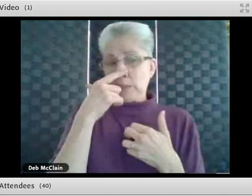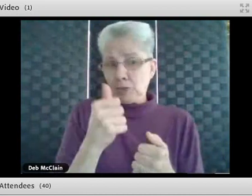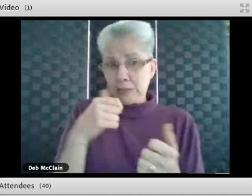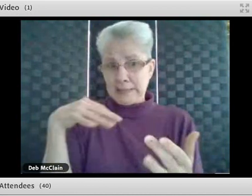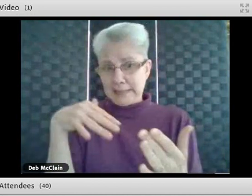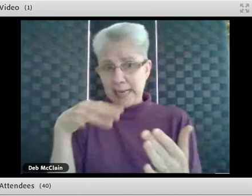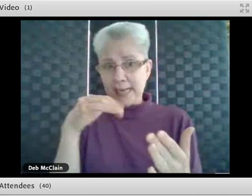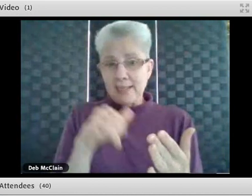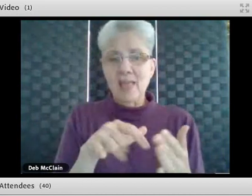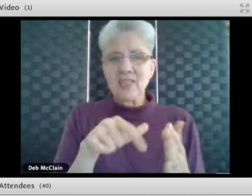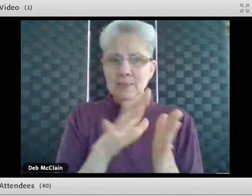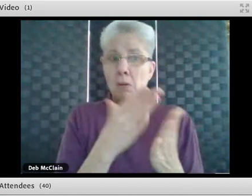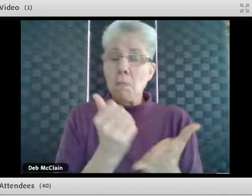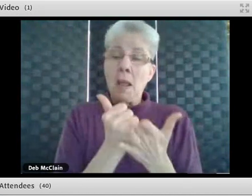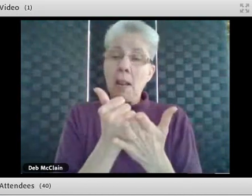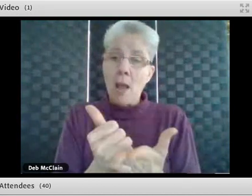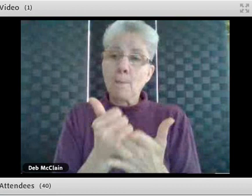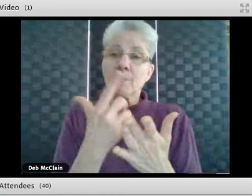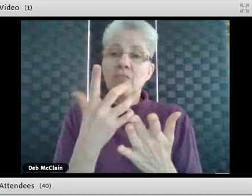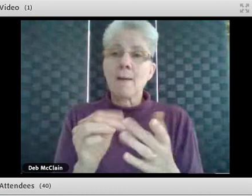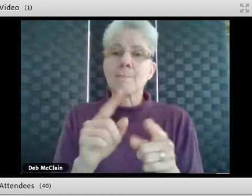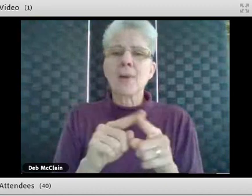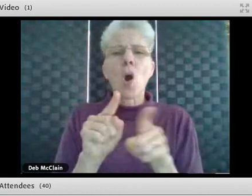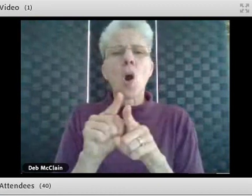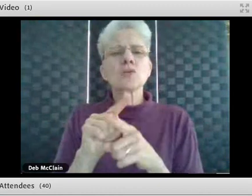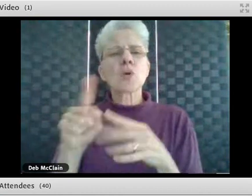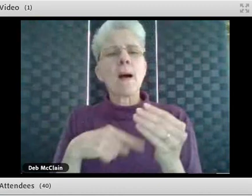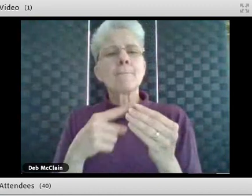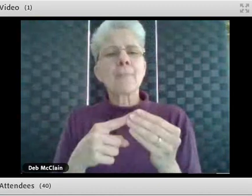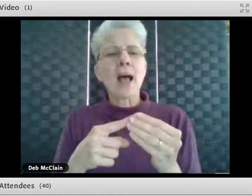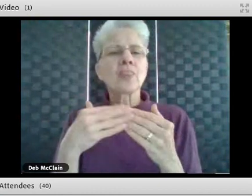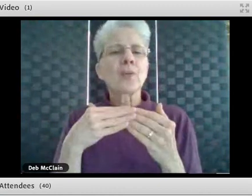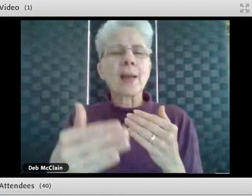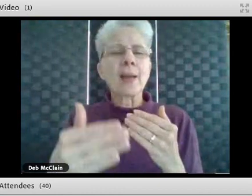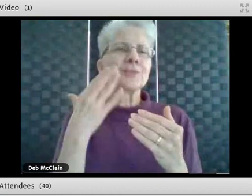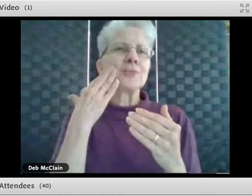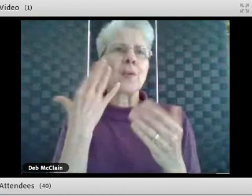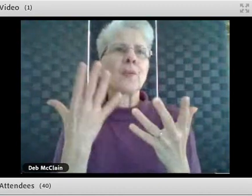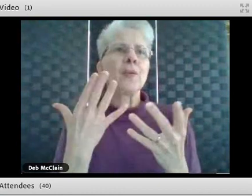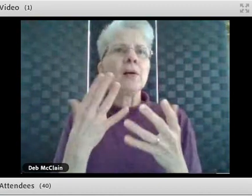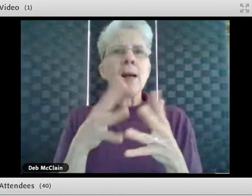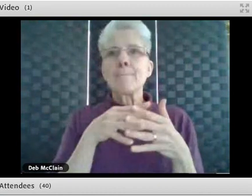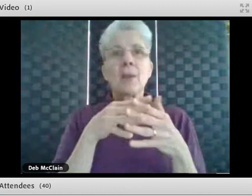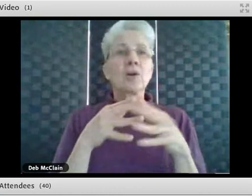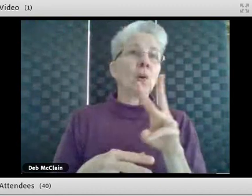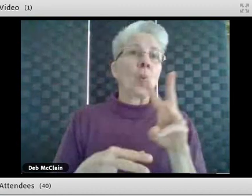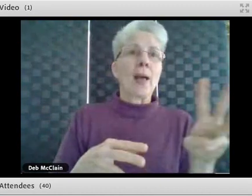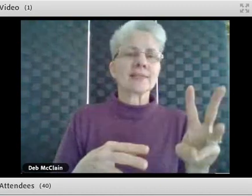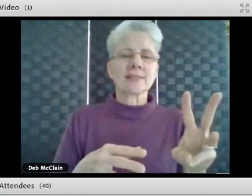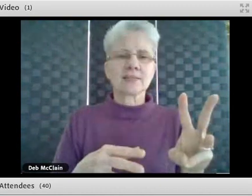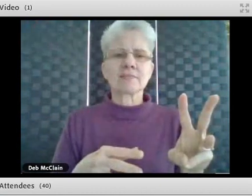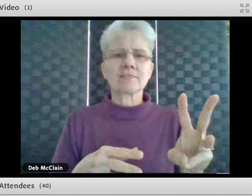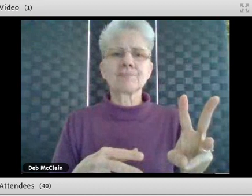this book may be helpful. And just also about the West -- the American West, the history of that.